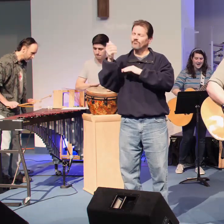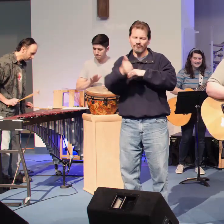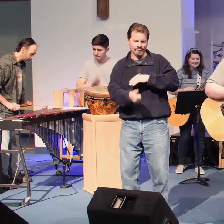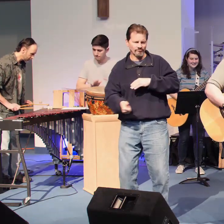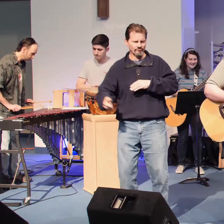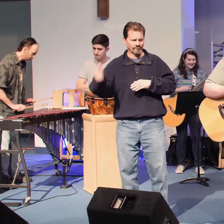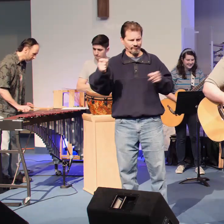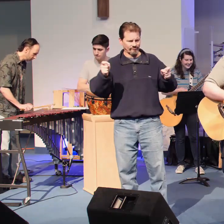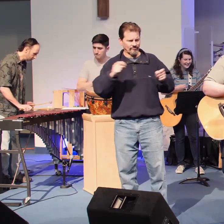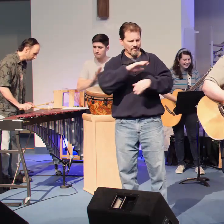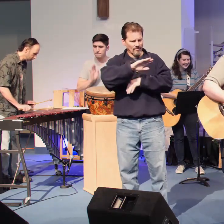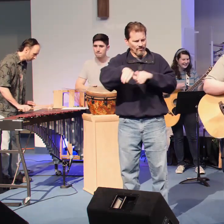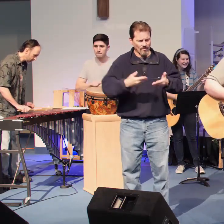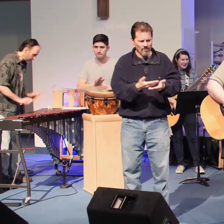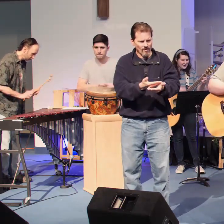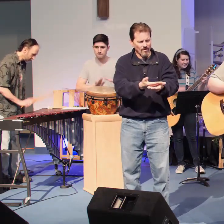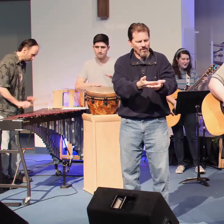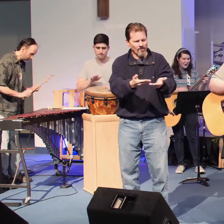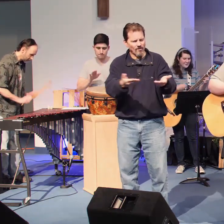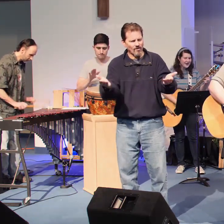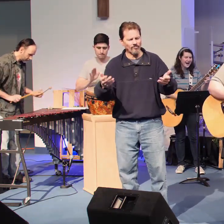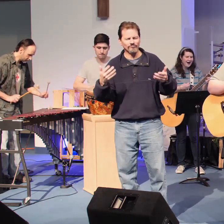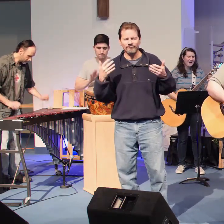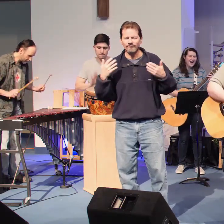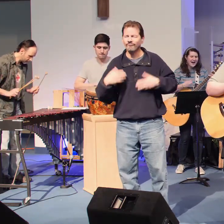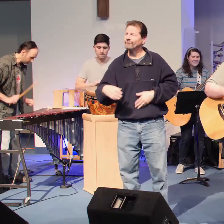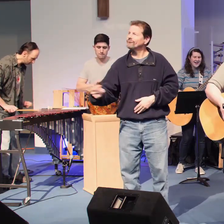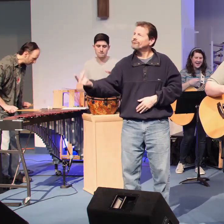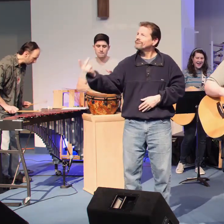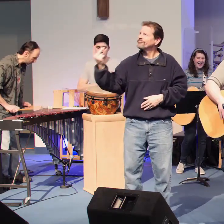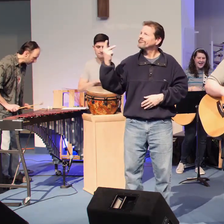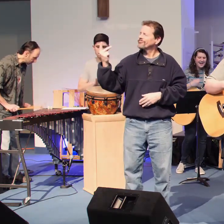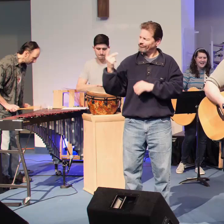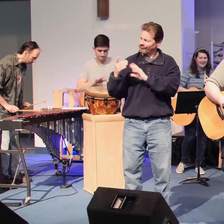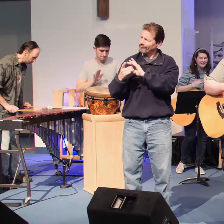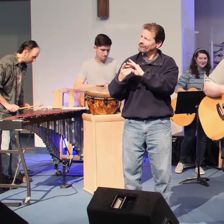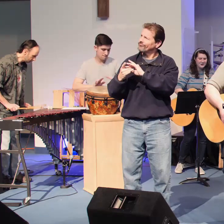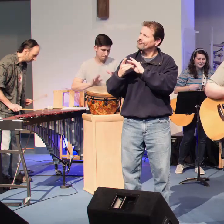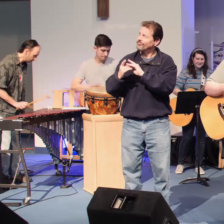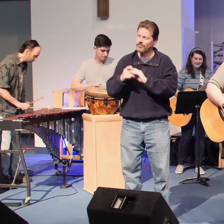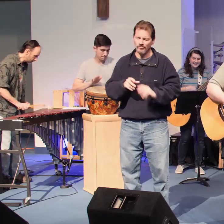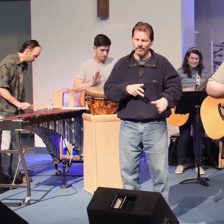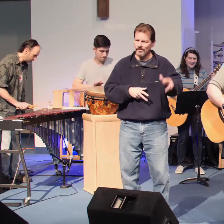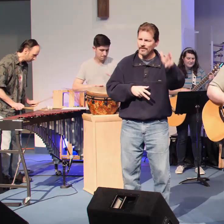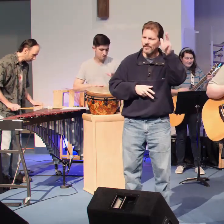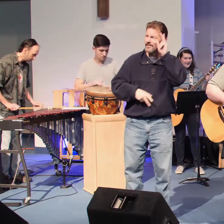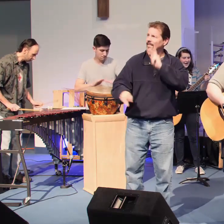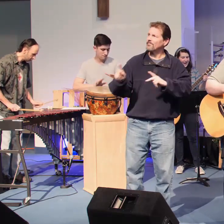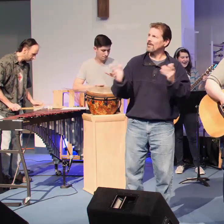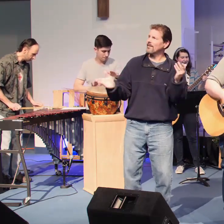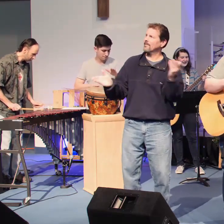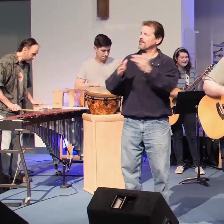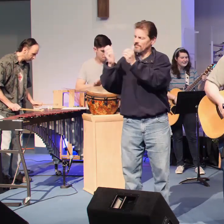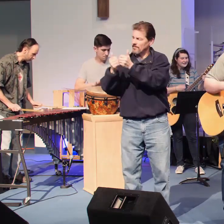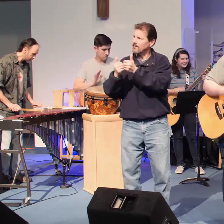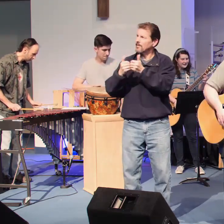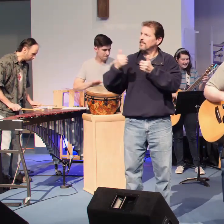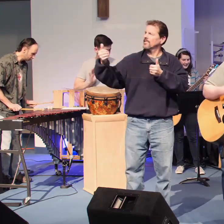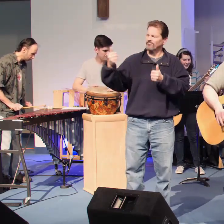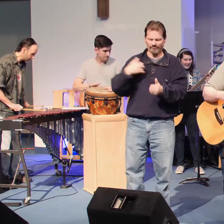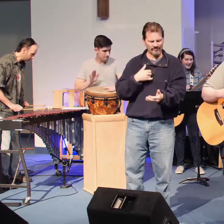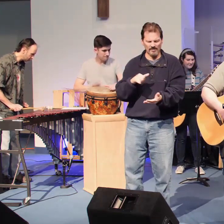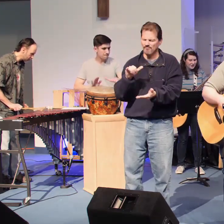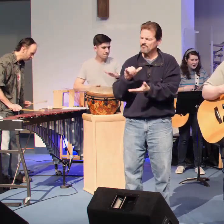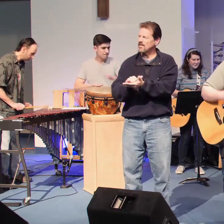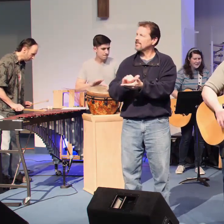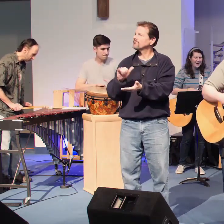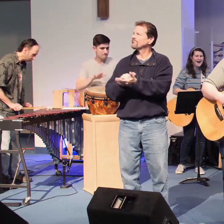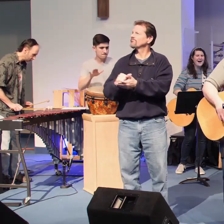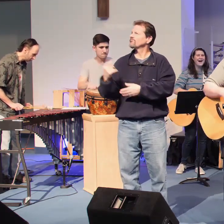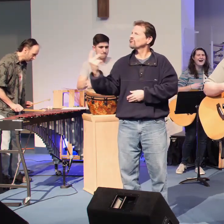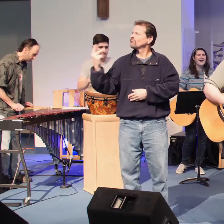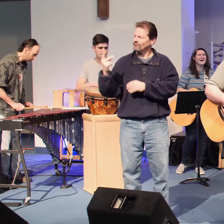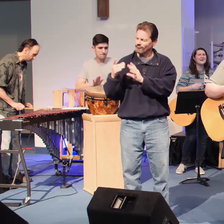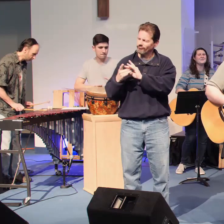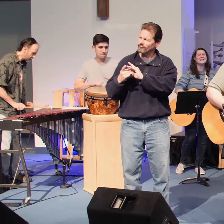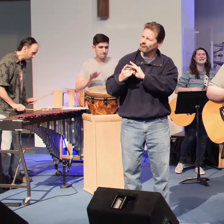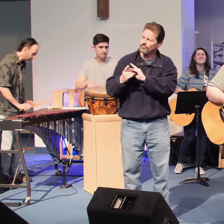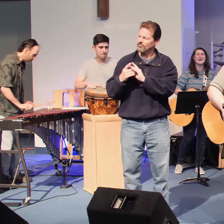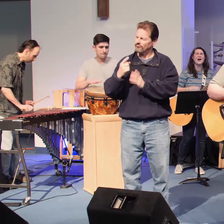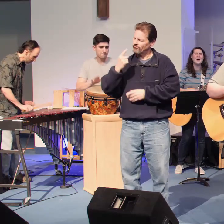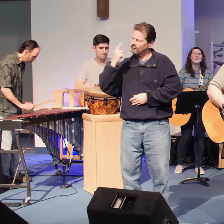No power of hell, no scheme of man, Can ever pluck me from His hand